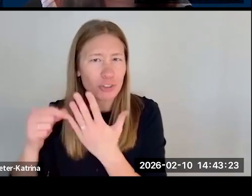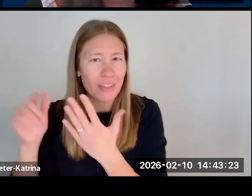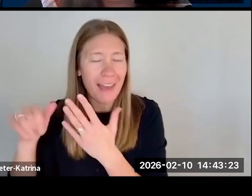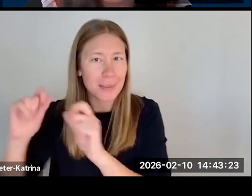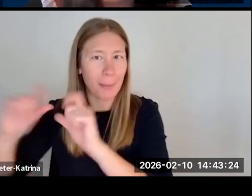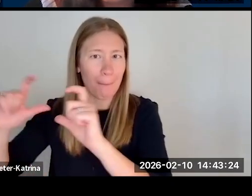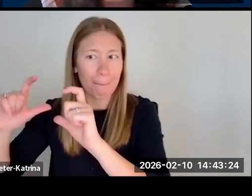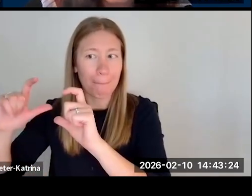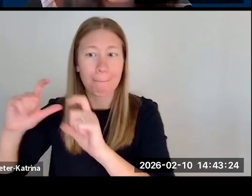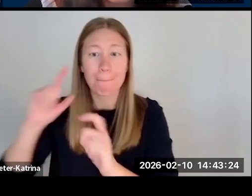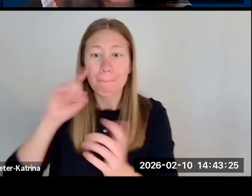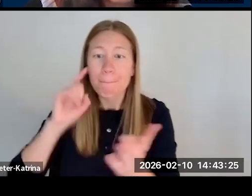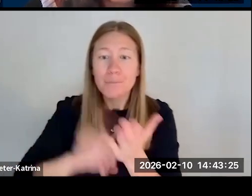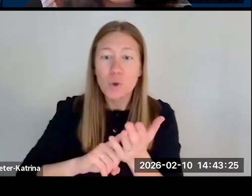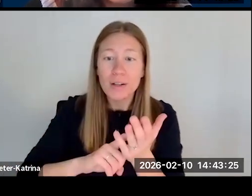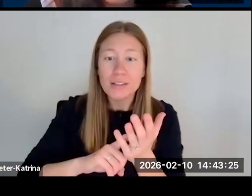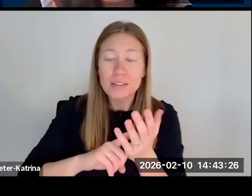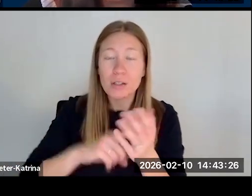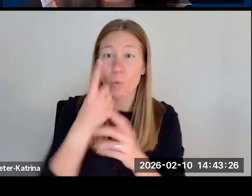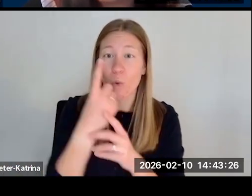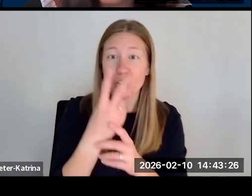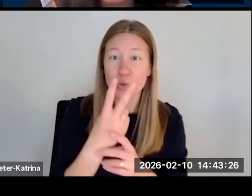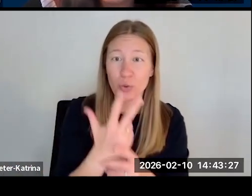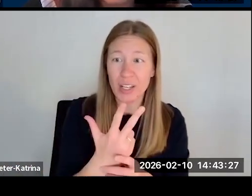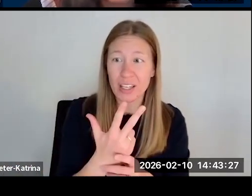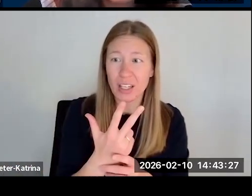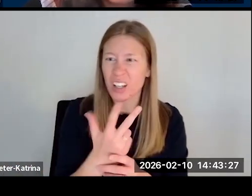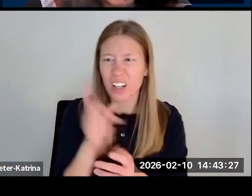So I can see that for ordered lists. This first one, it's not formatted correctly,